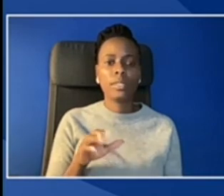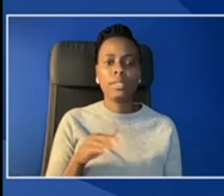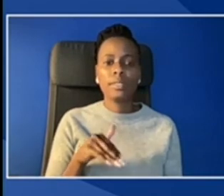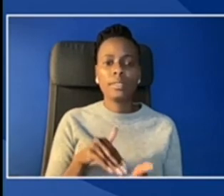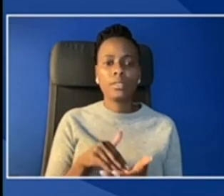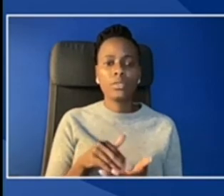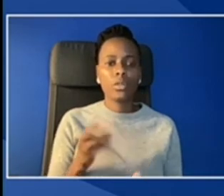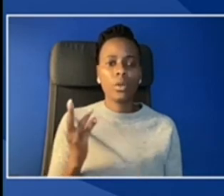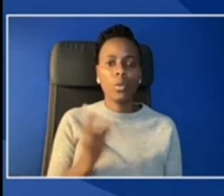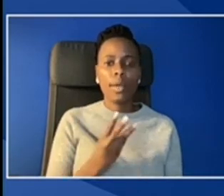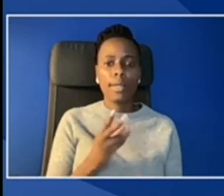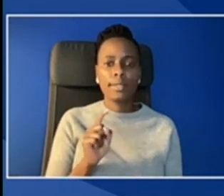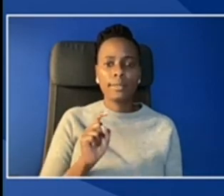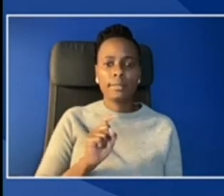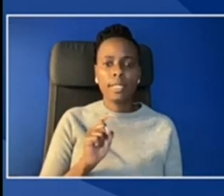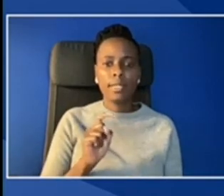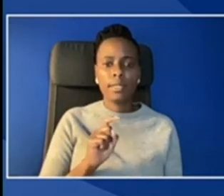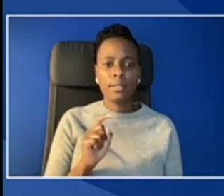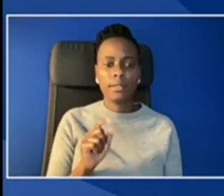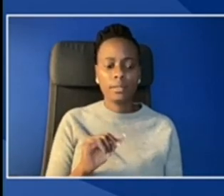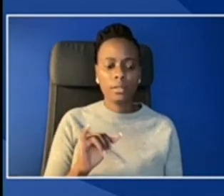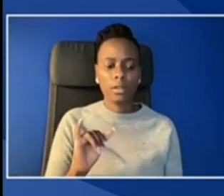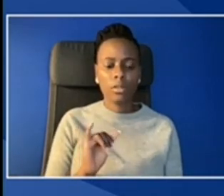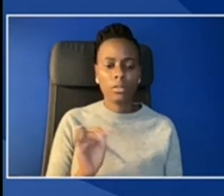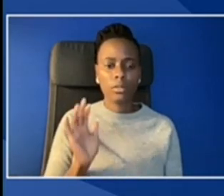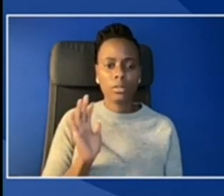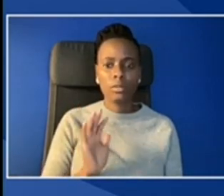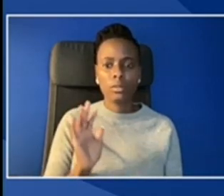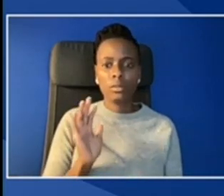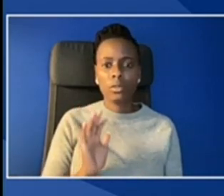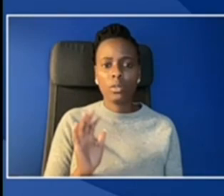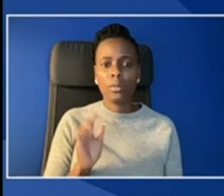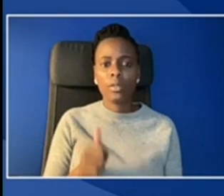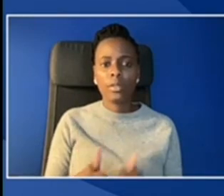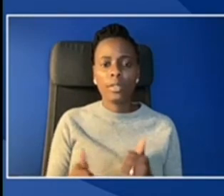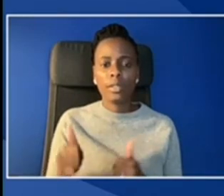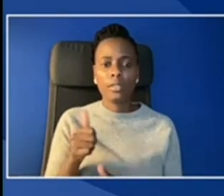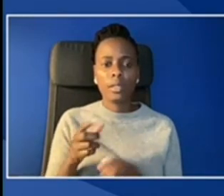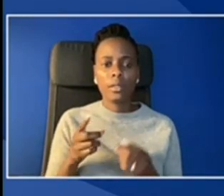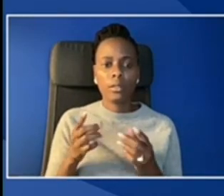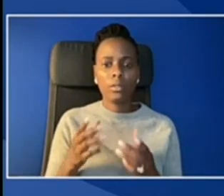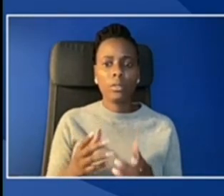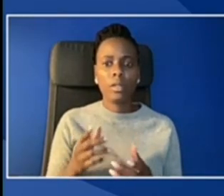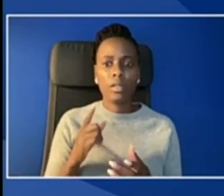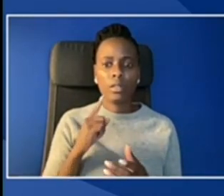I also am the former executive director for the Arizona Students Association,